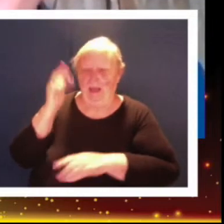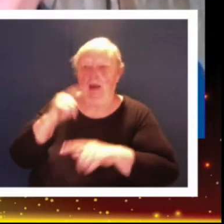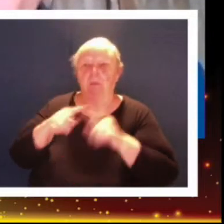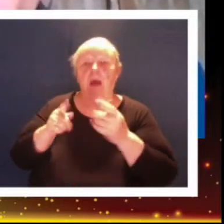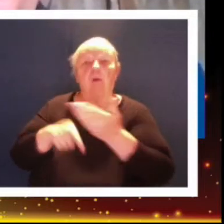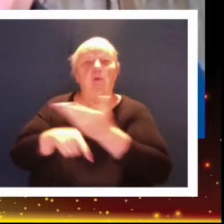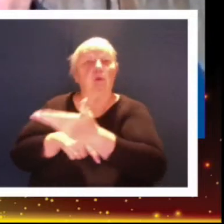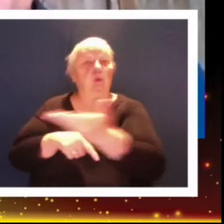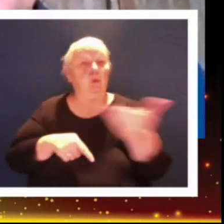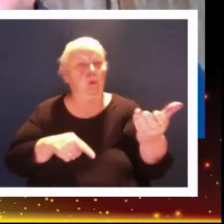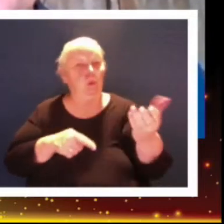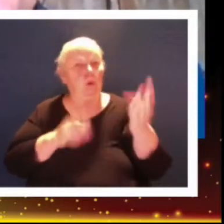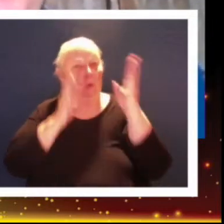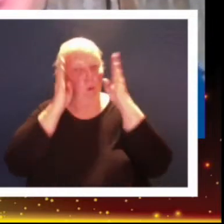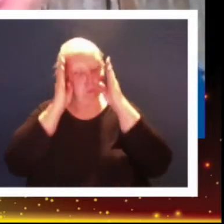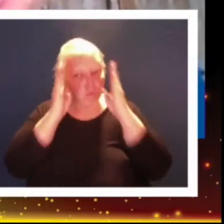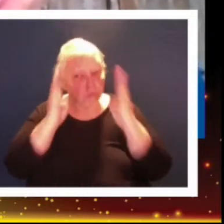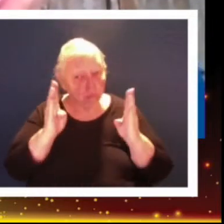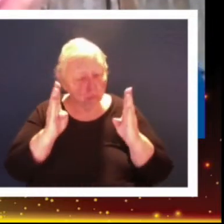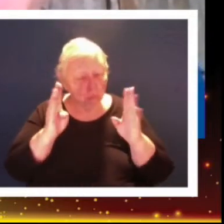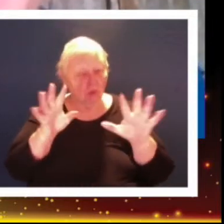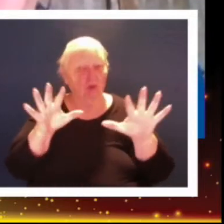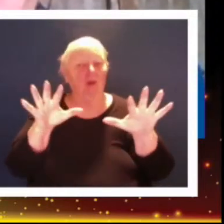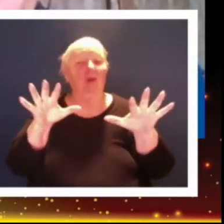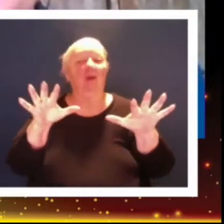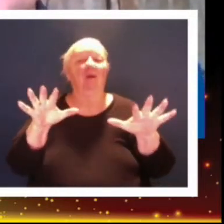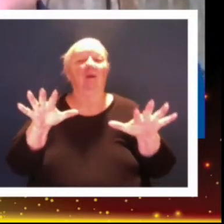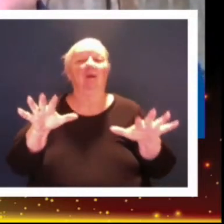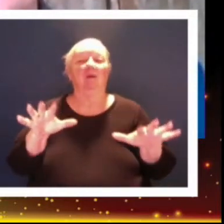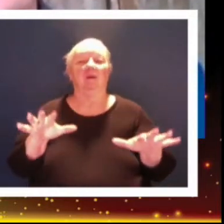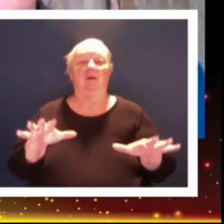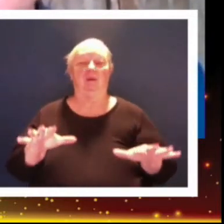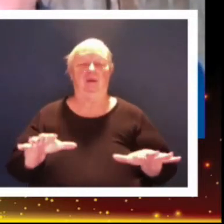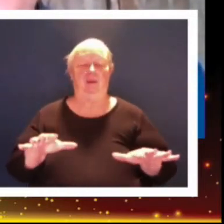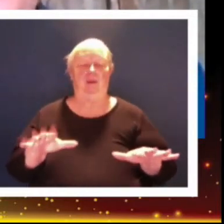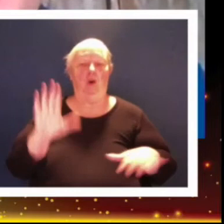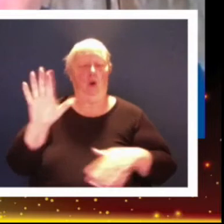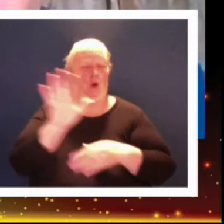You start us off with a little bit of a story and then take us on a journey.